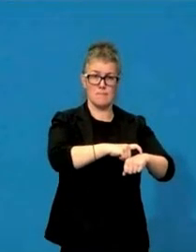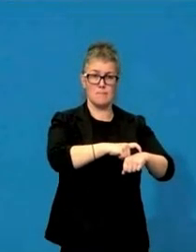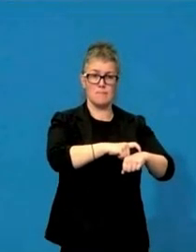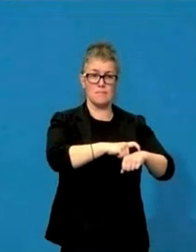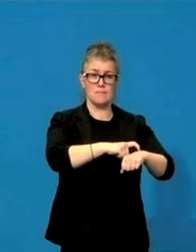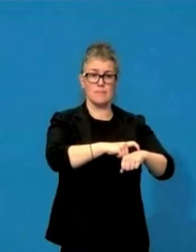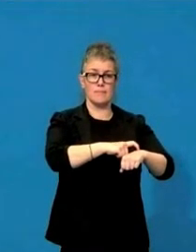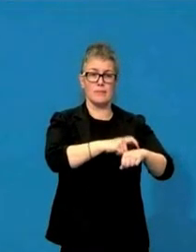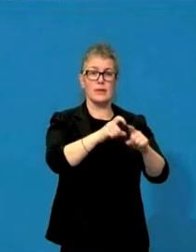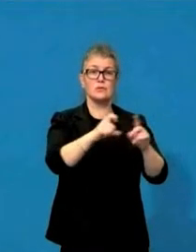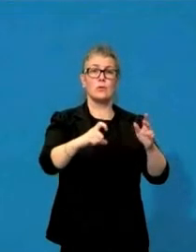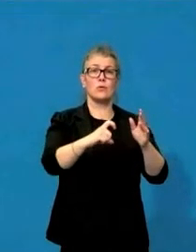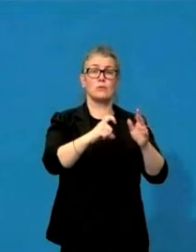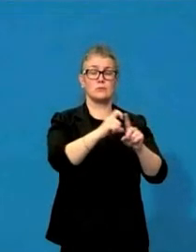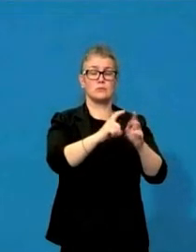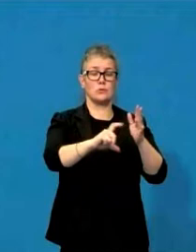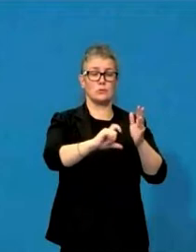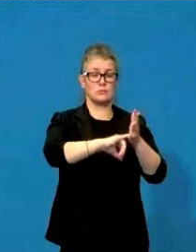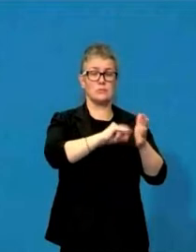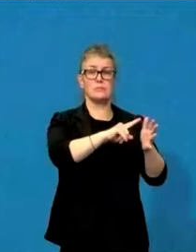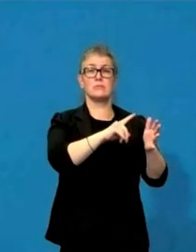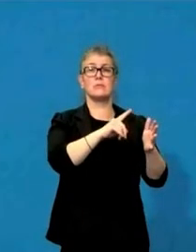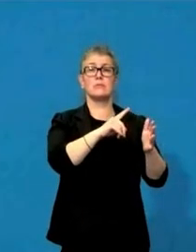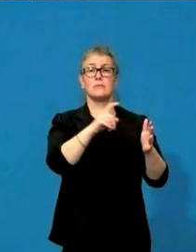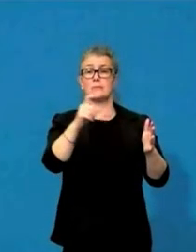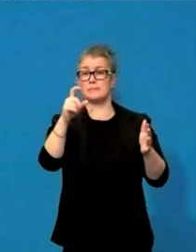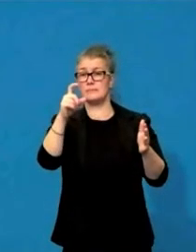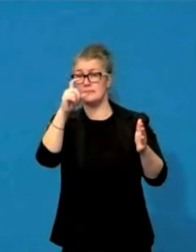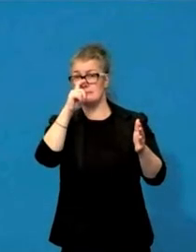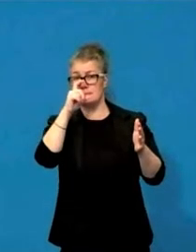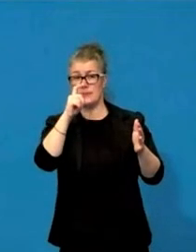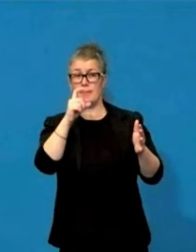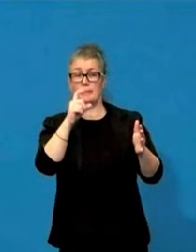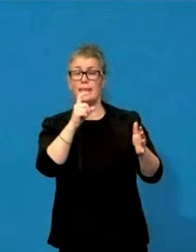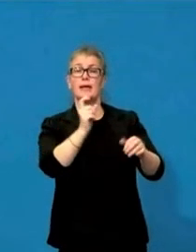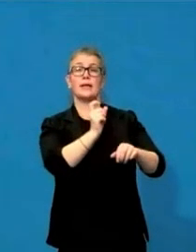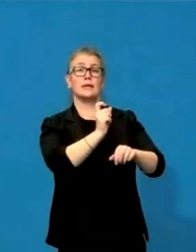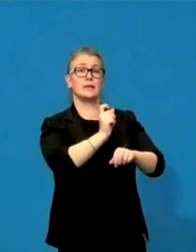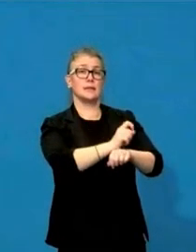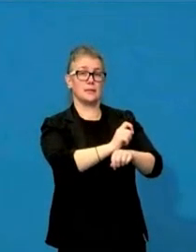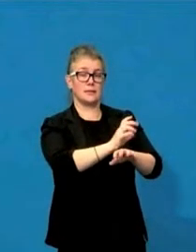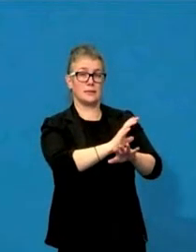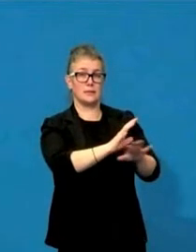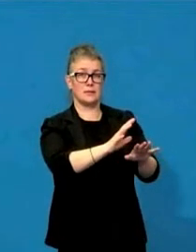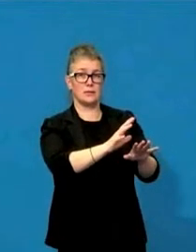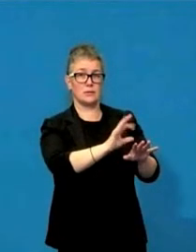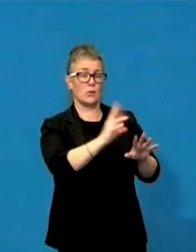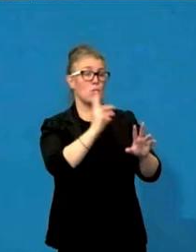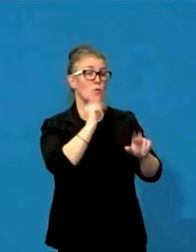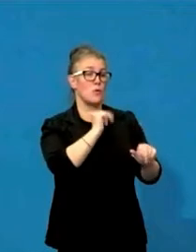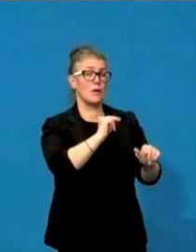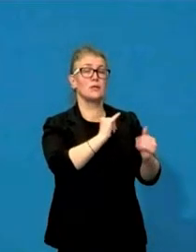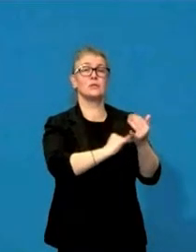sort of neglected my - you know, Tristan and this is when they were going to remove